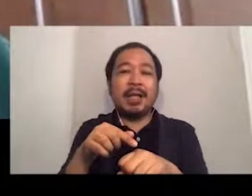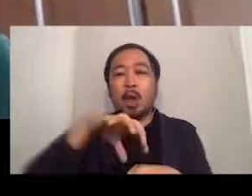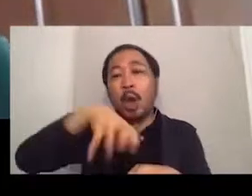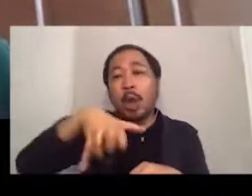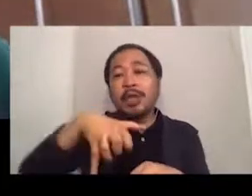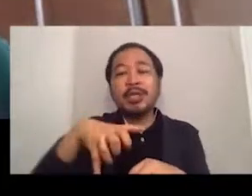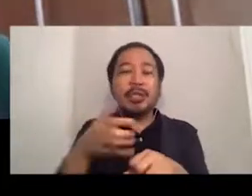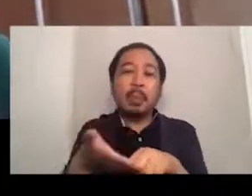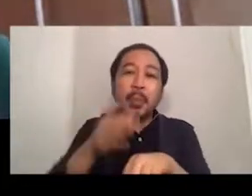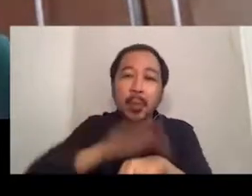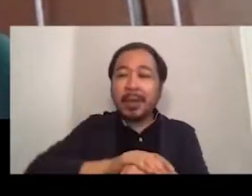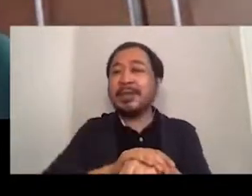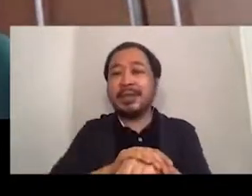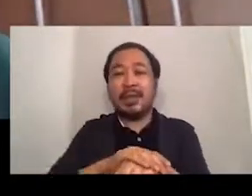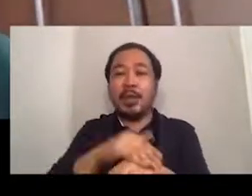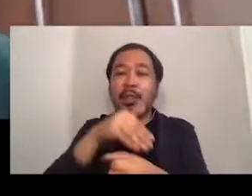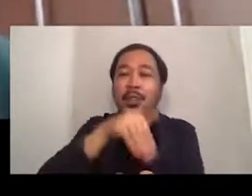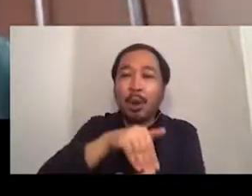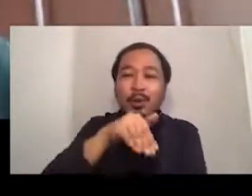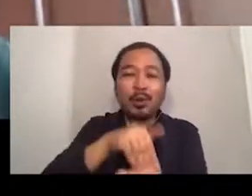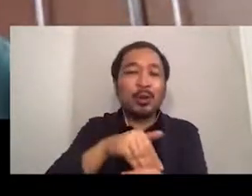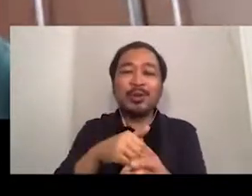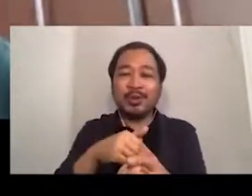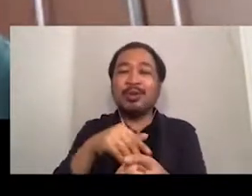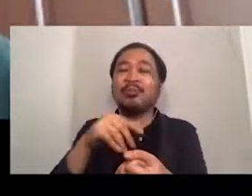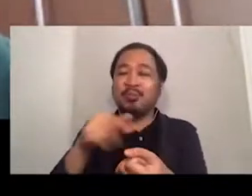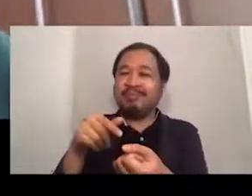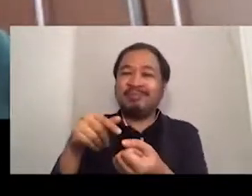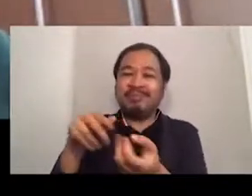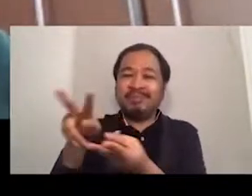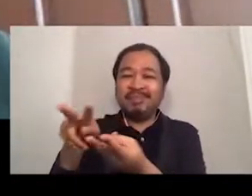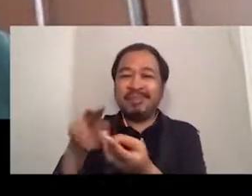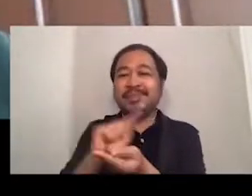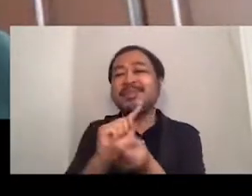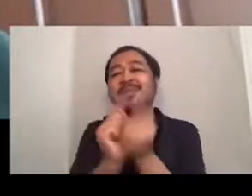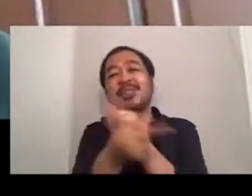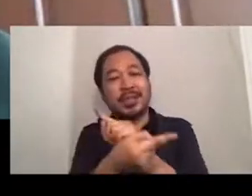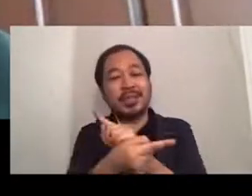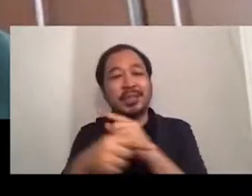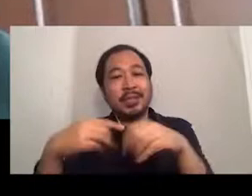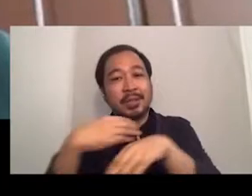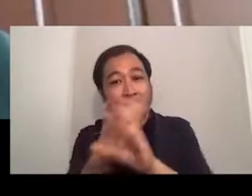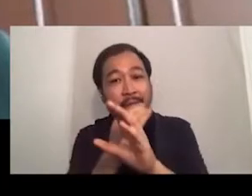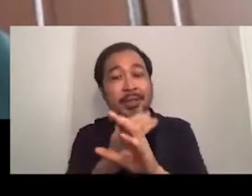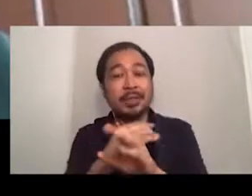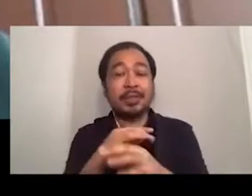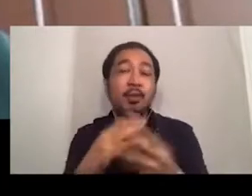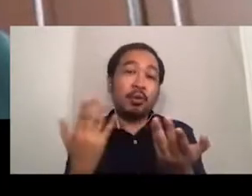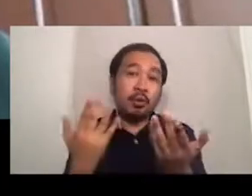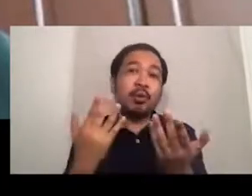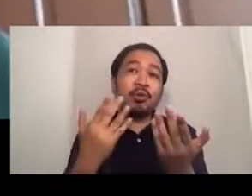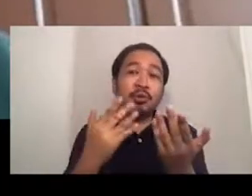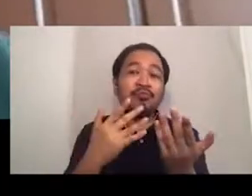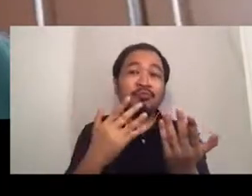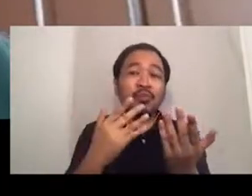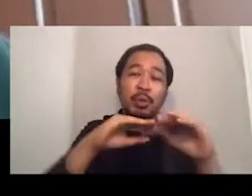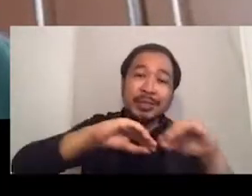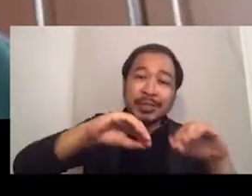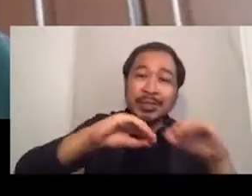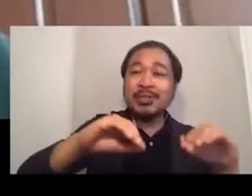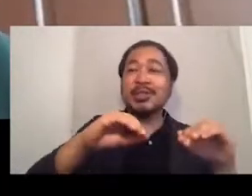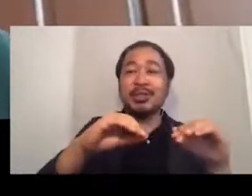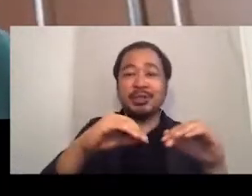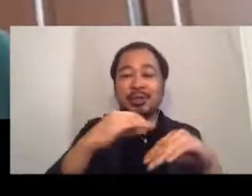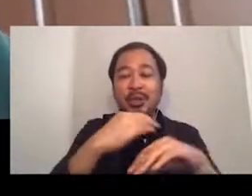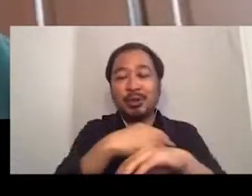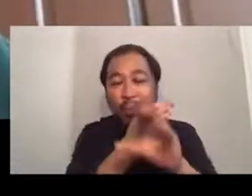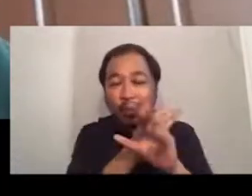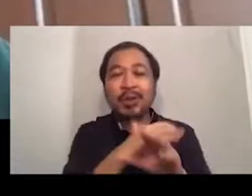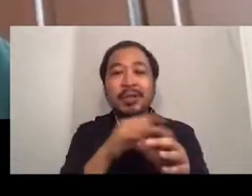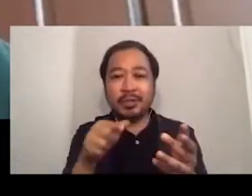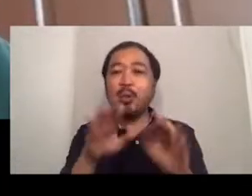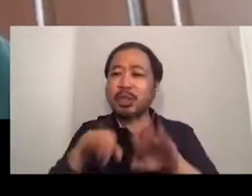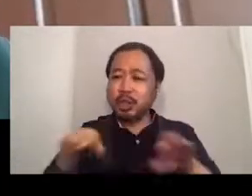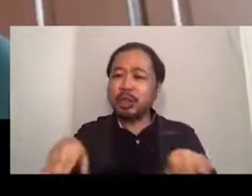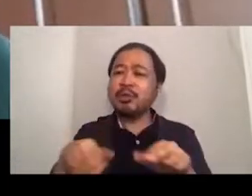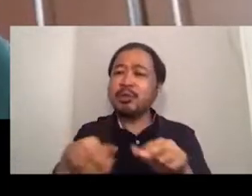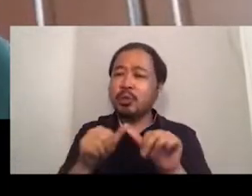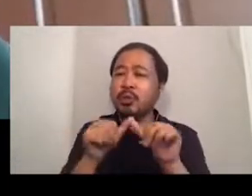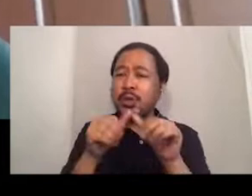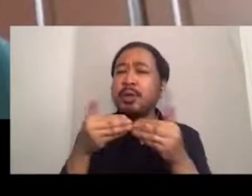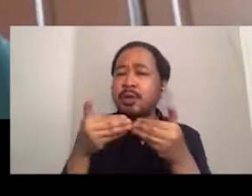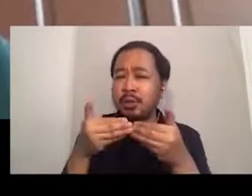So at the National Early Childhood Intervention Council we collaborated with UNICEF Malaysia to provide funding so that families and children